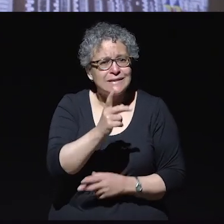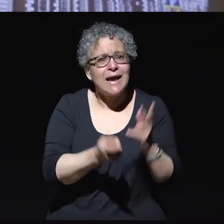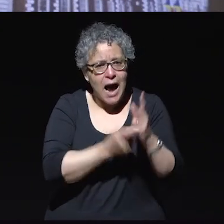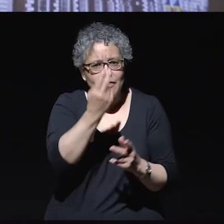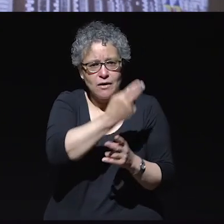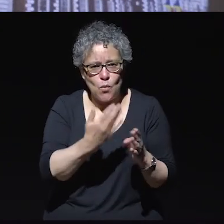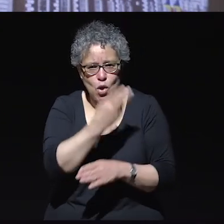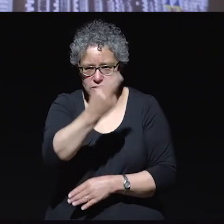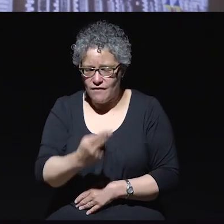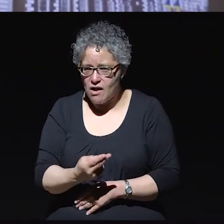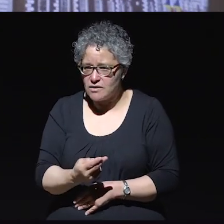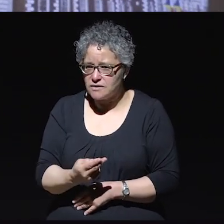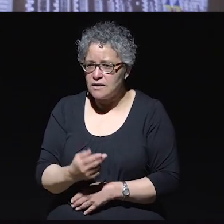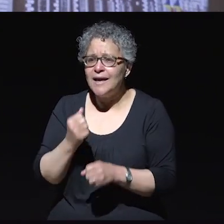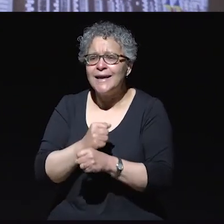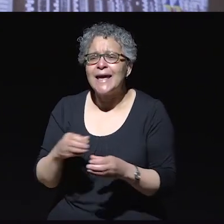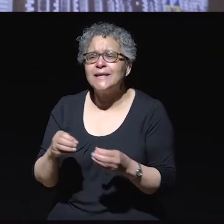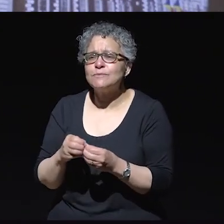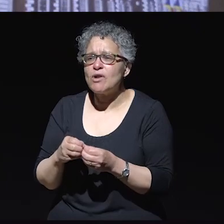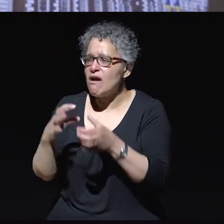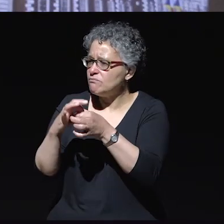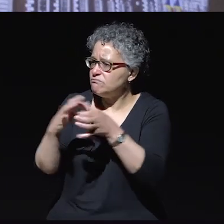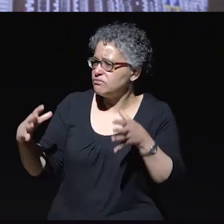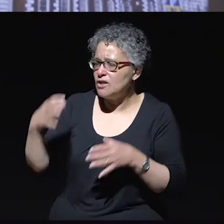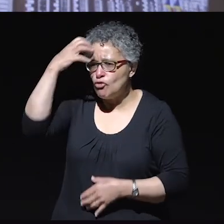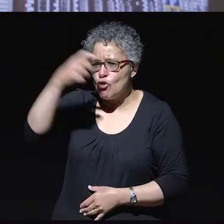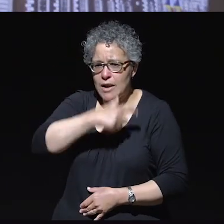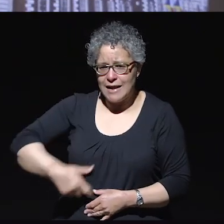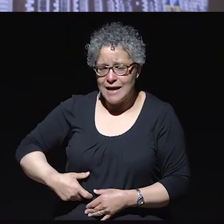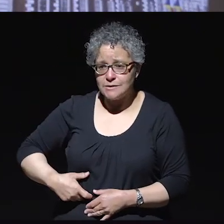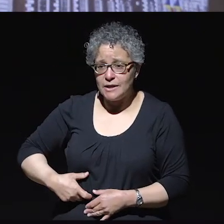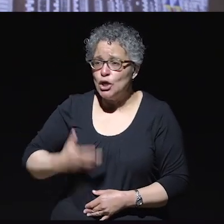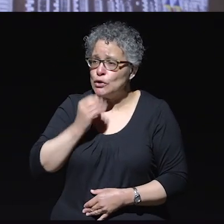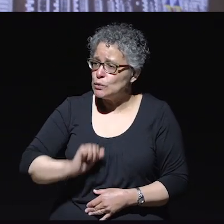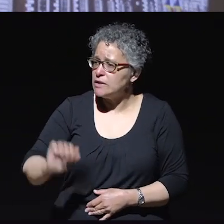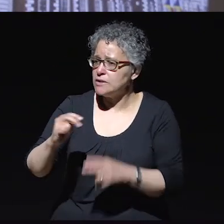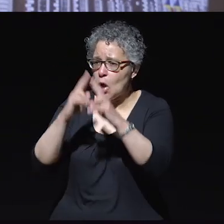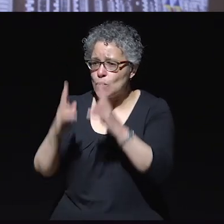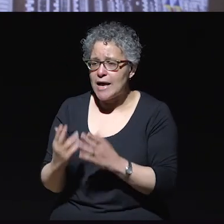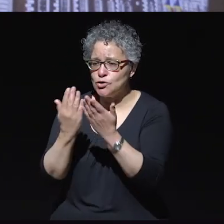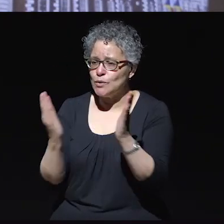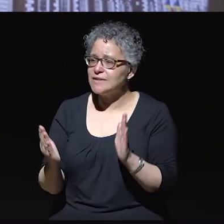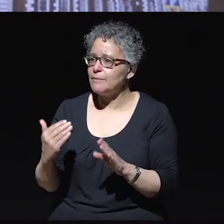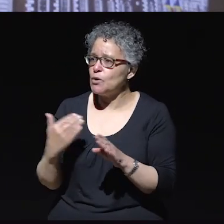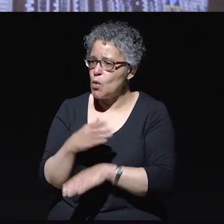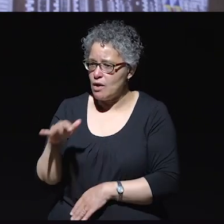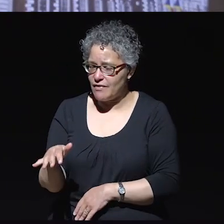Eventually, Gainsborough, when he falls out with the Royal Academy, he uses his house to exhibit his works of art and not at the Royal Academy itself.